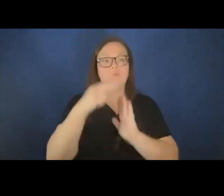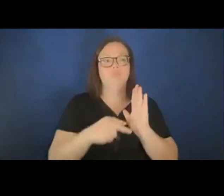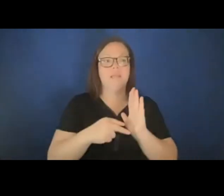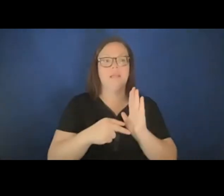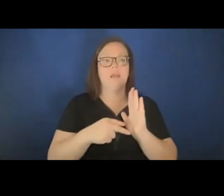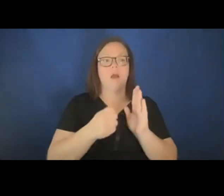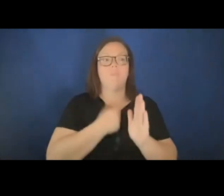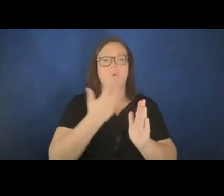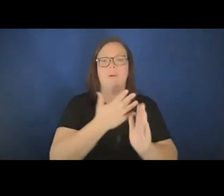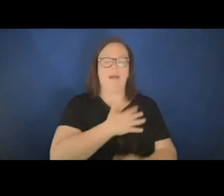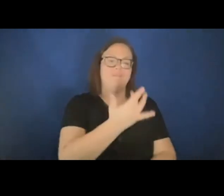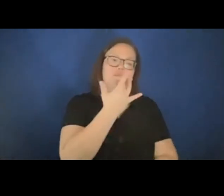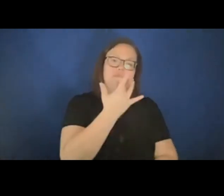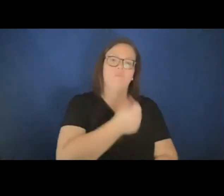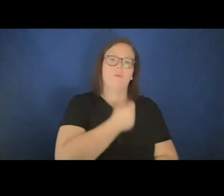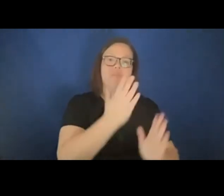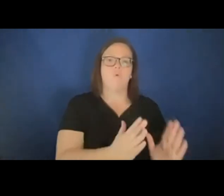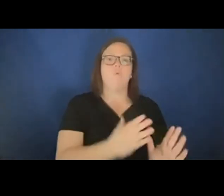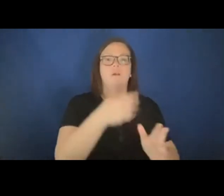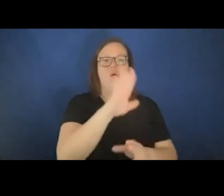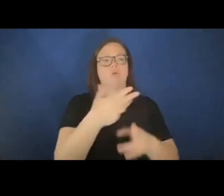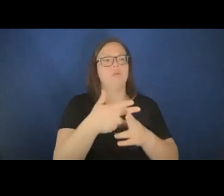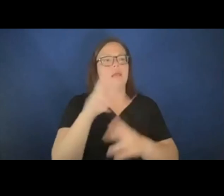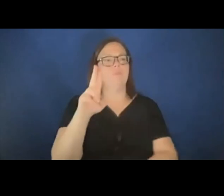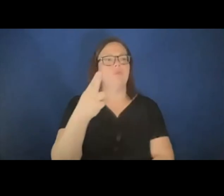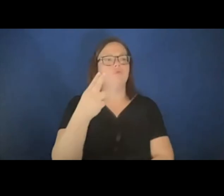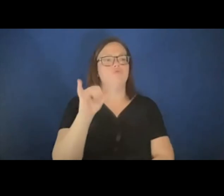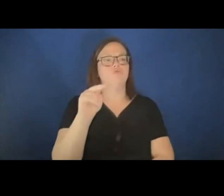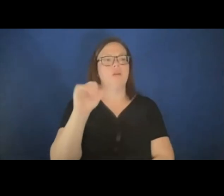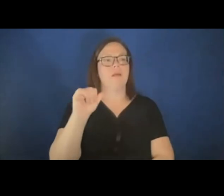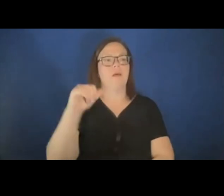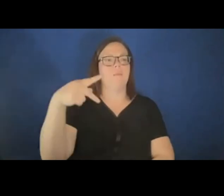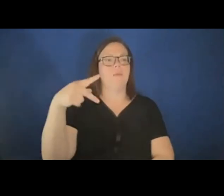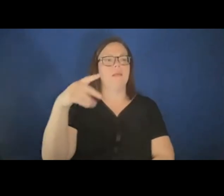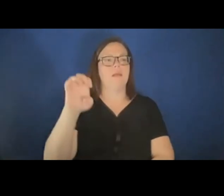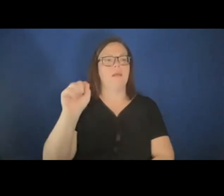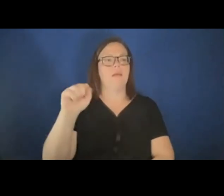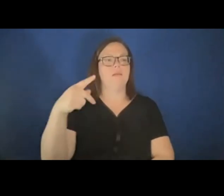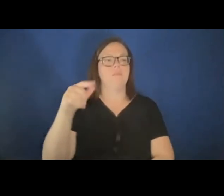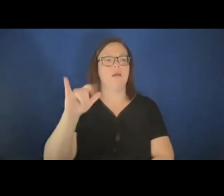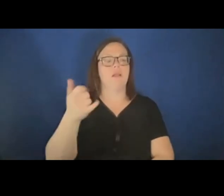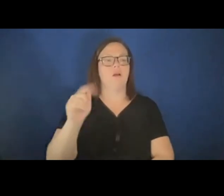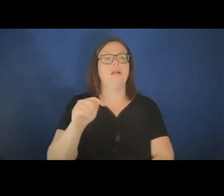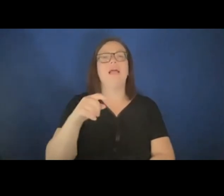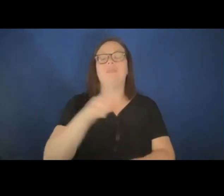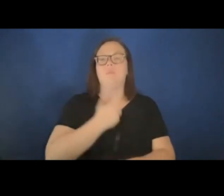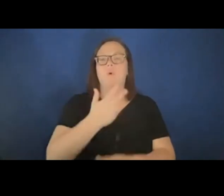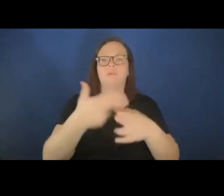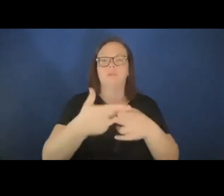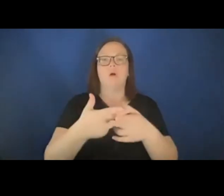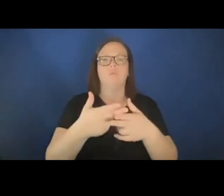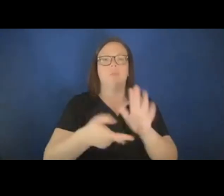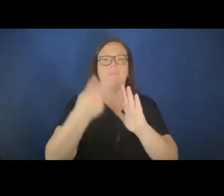one of my favorite poets. Her name is Rhina P. Espaillat, and the poem is called, "Bilingual/Bilingüe."